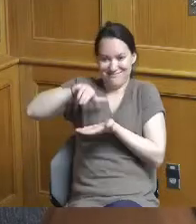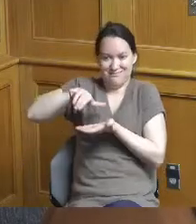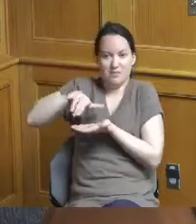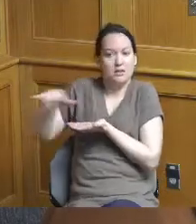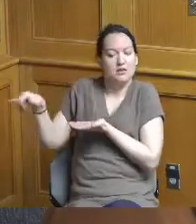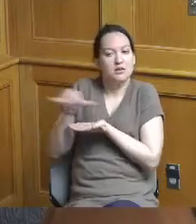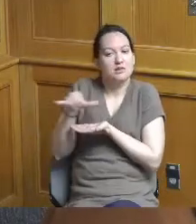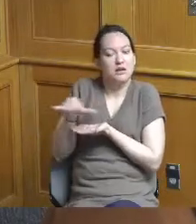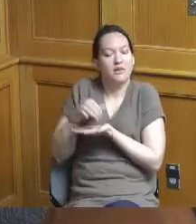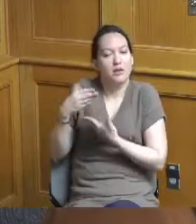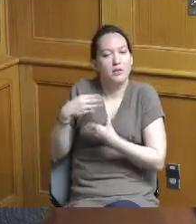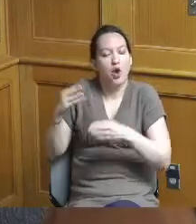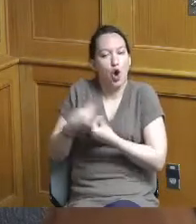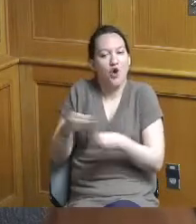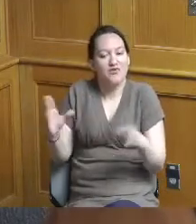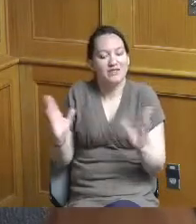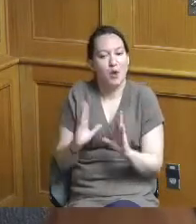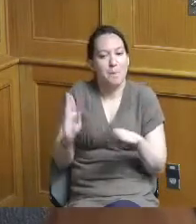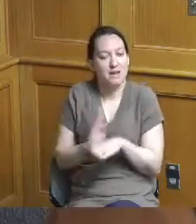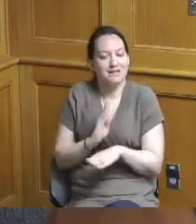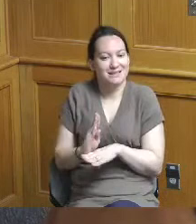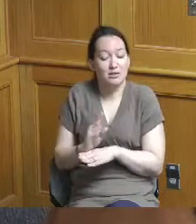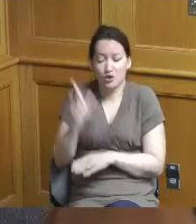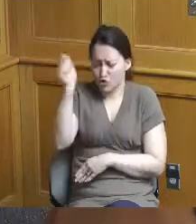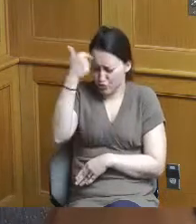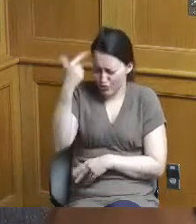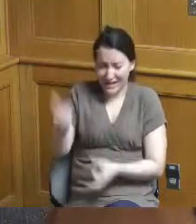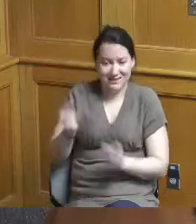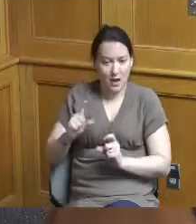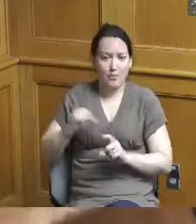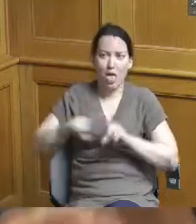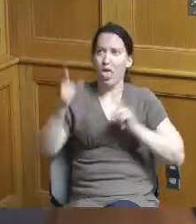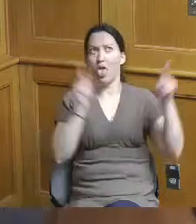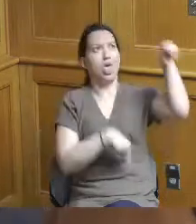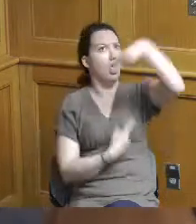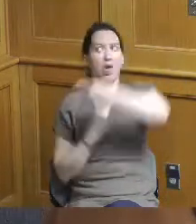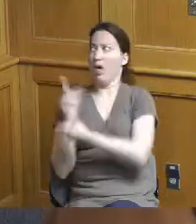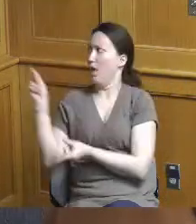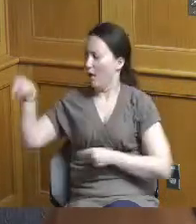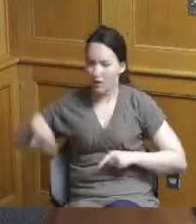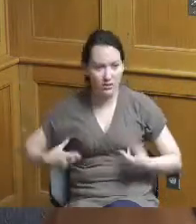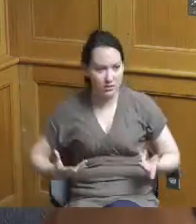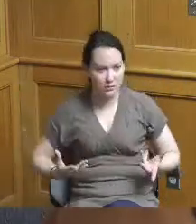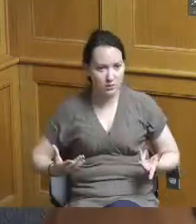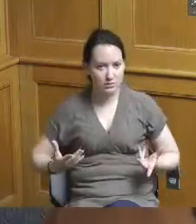we've got grants we've got but we're all over the place the grant over here and this is over there